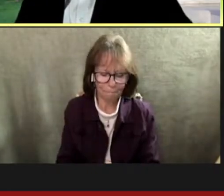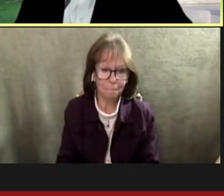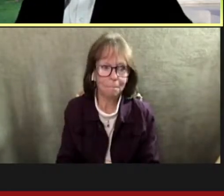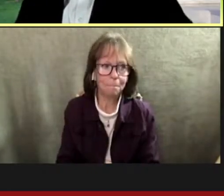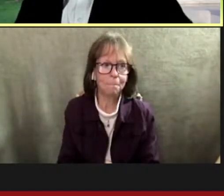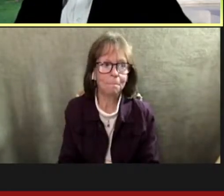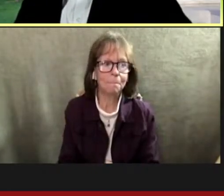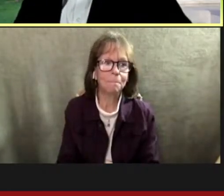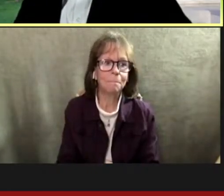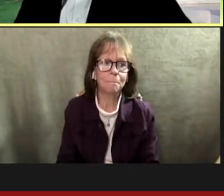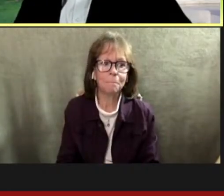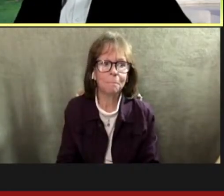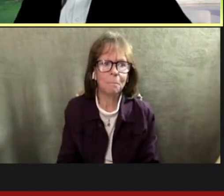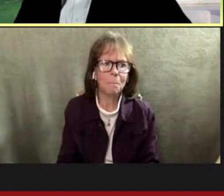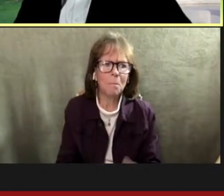My computer is lagging.